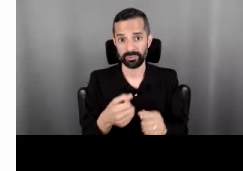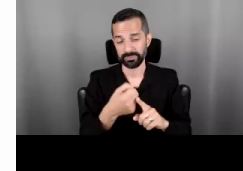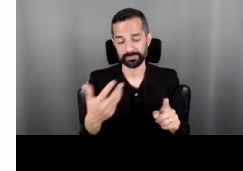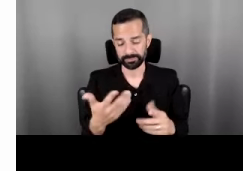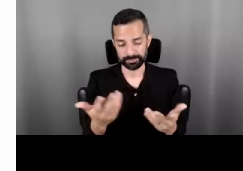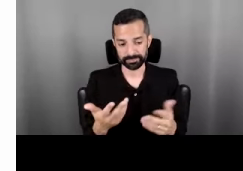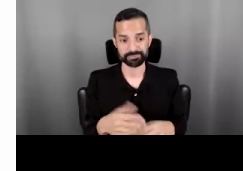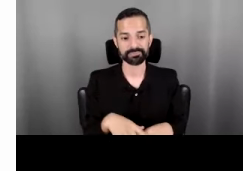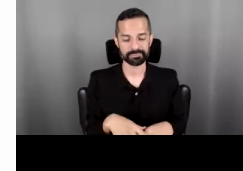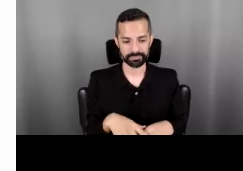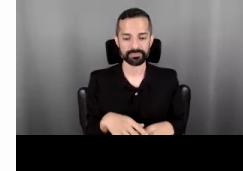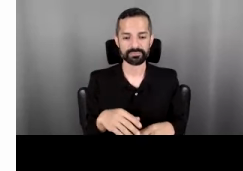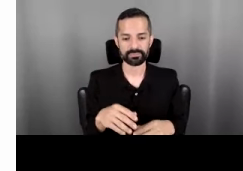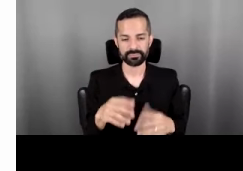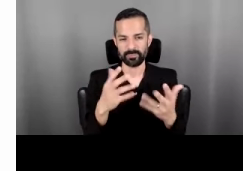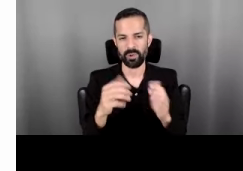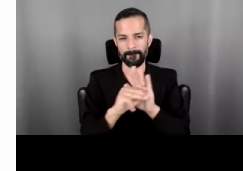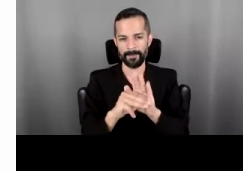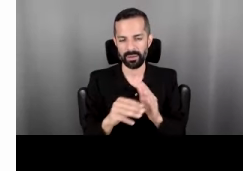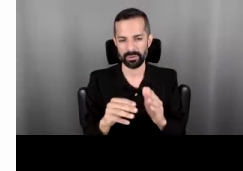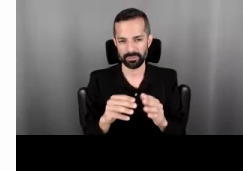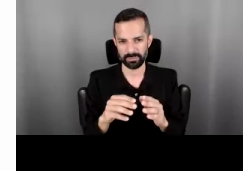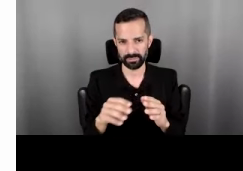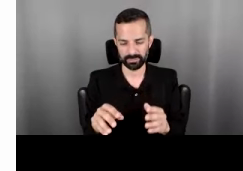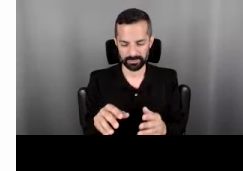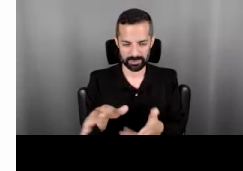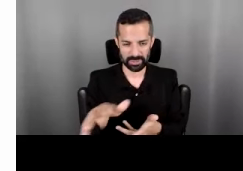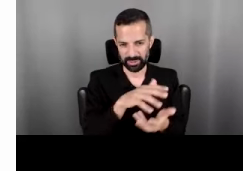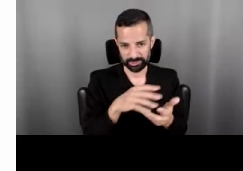of our model collection will support an inclusive learning environment,